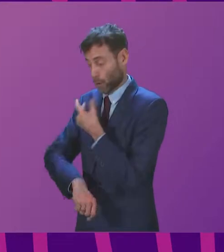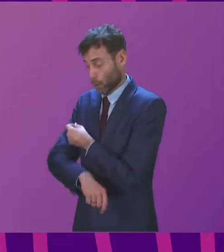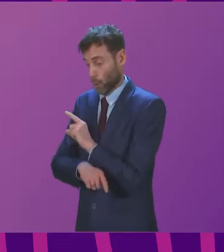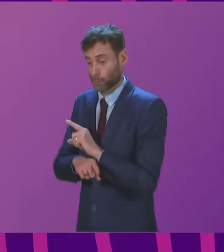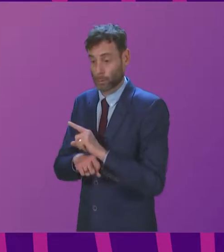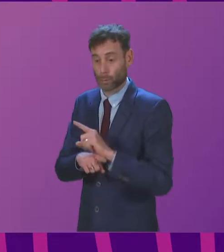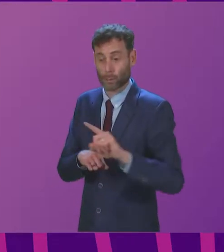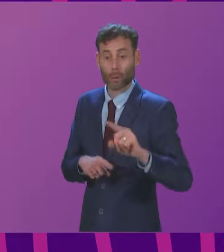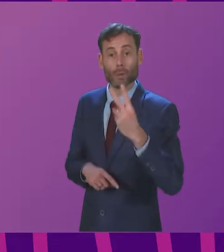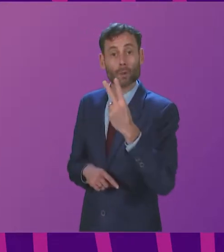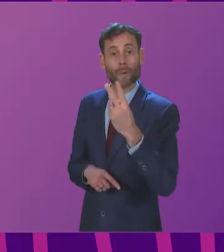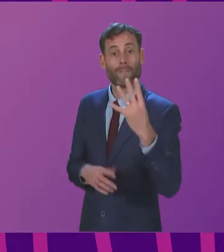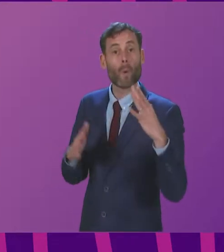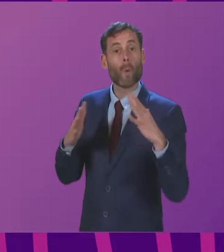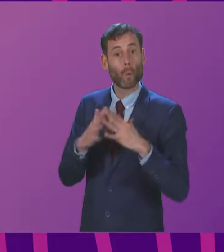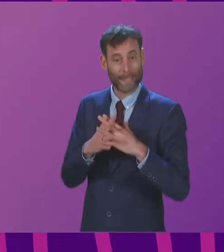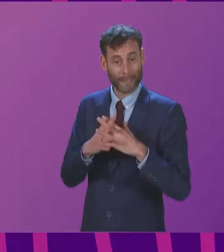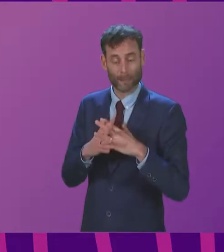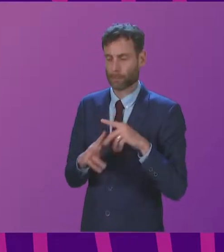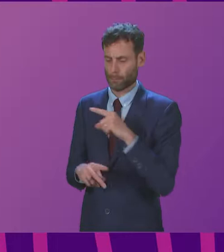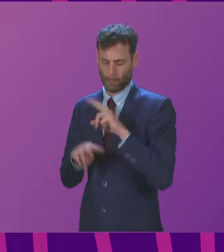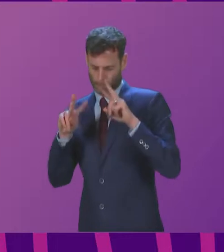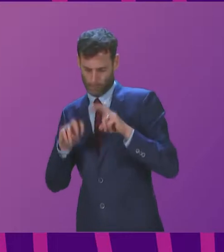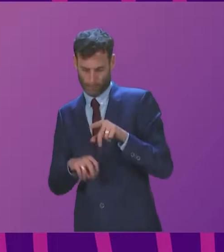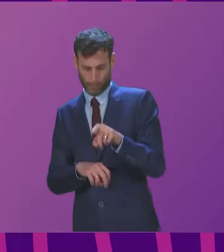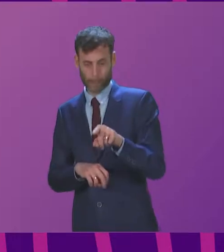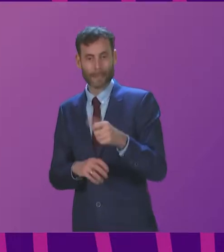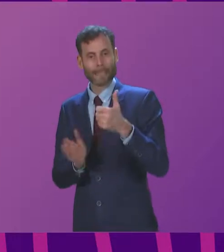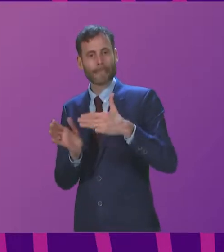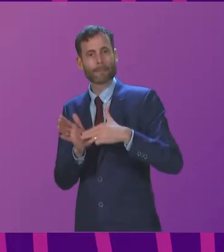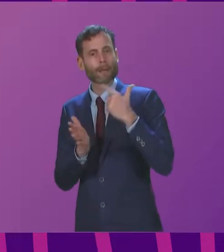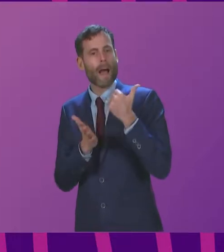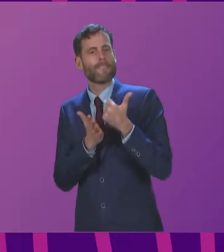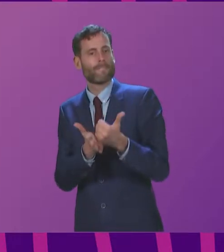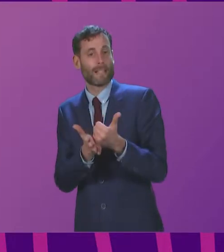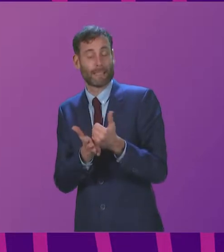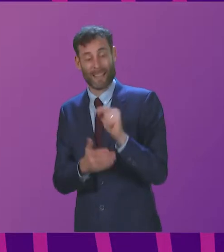weeks is the interpretation of the JCVI’s six-months advice that we are working to. Many